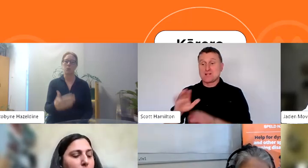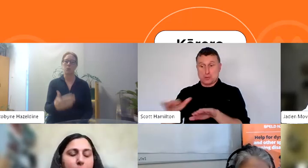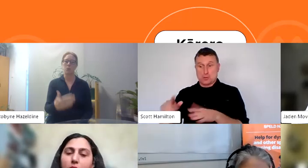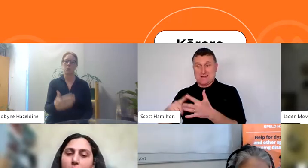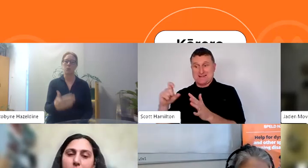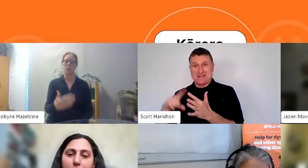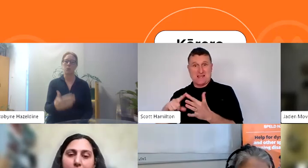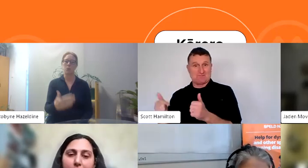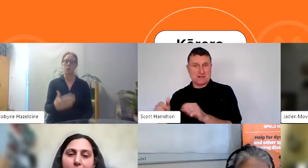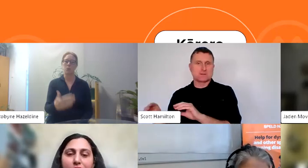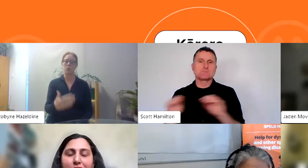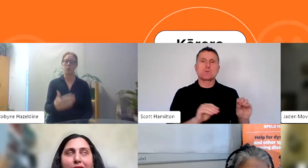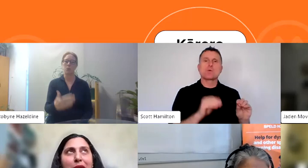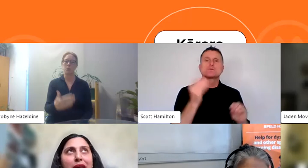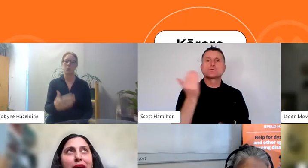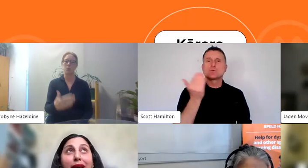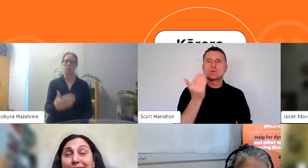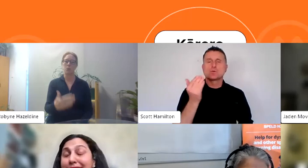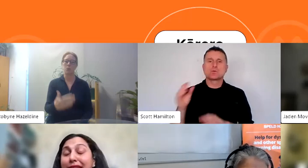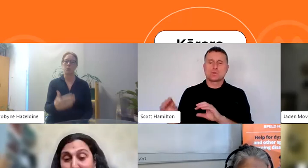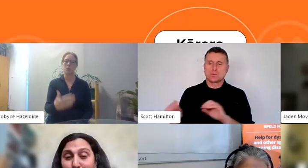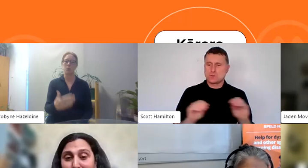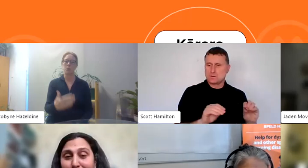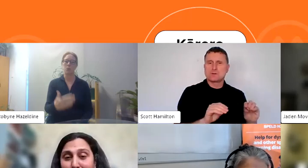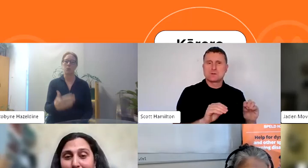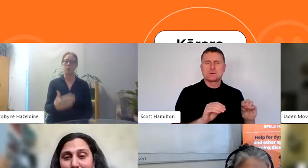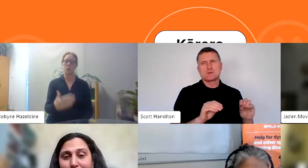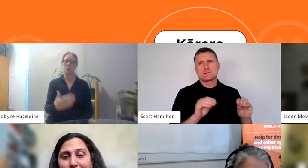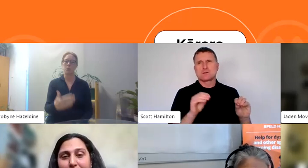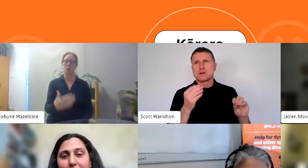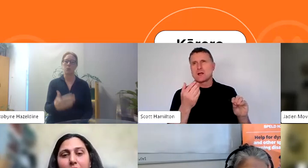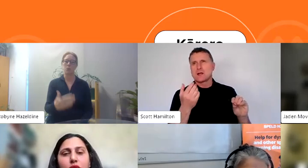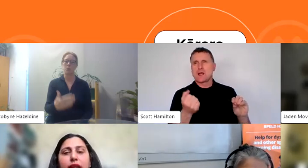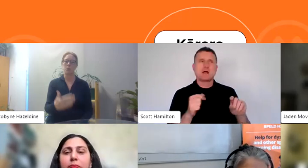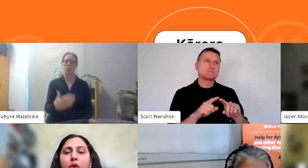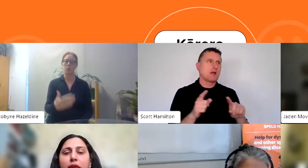you can also have I say the luxury for our children then to explore